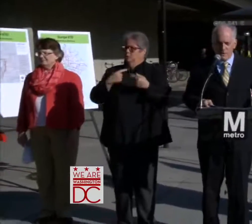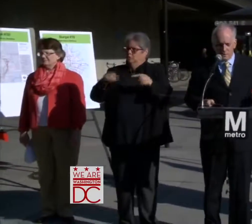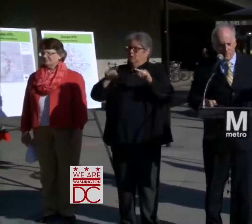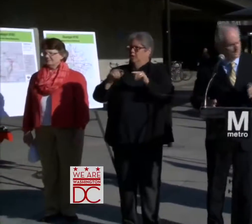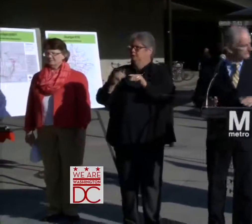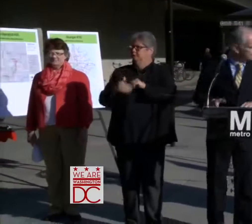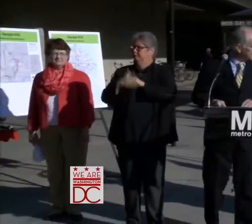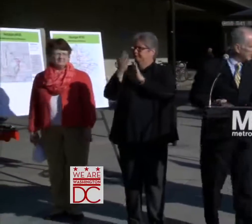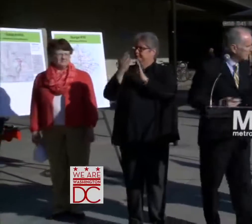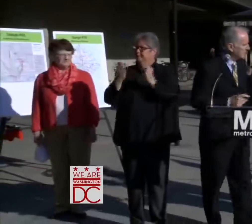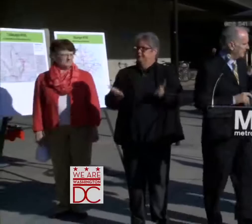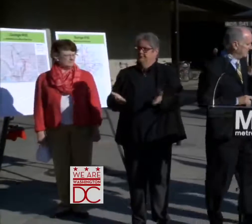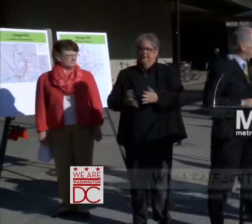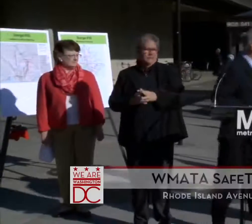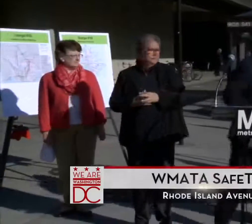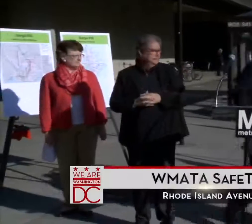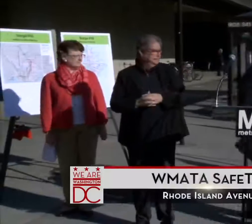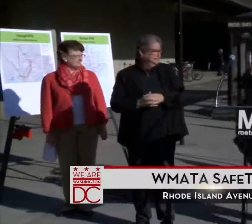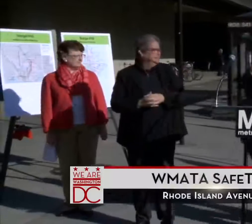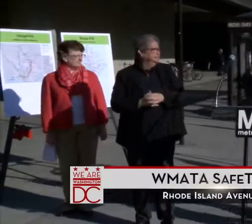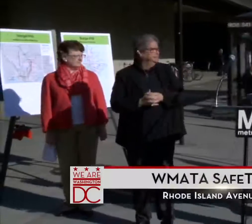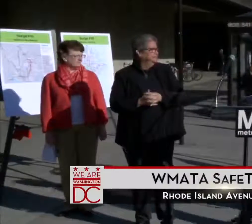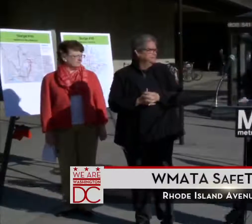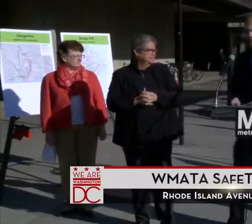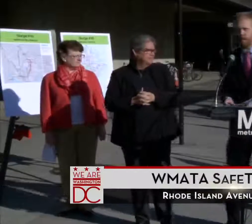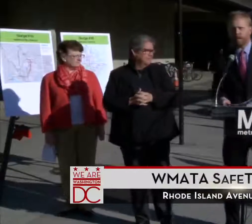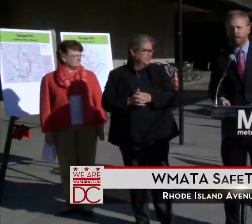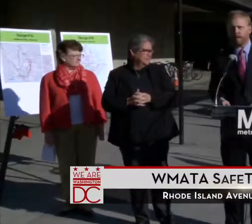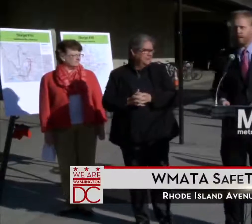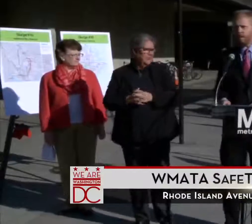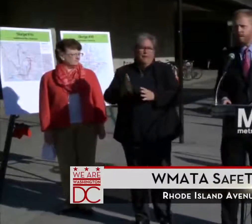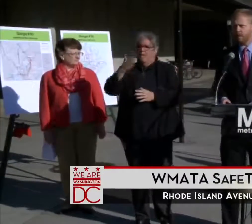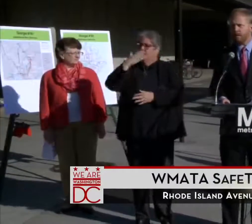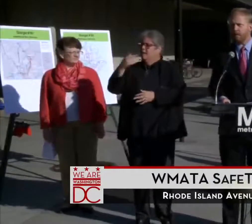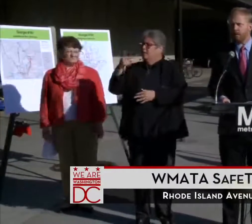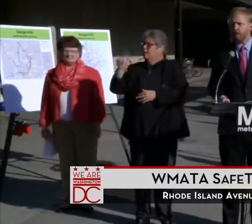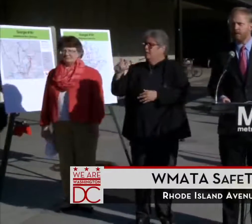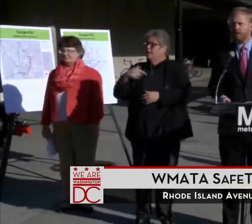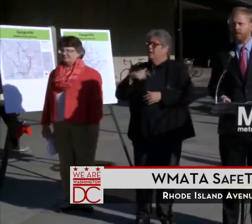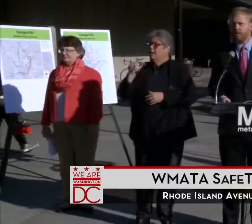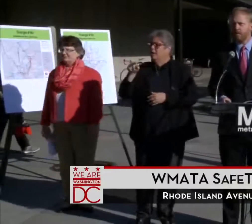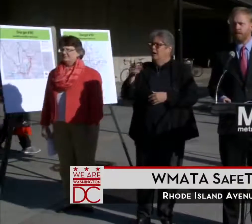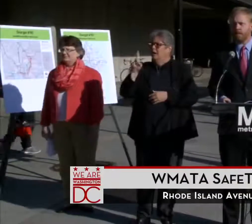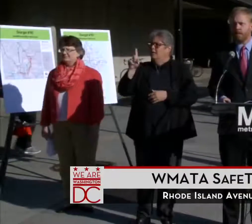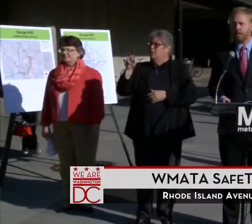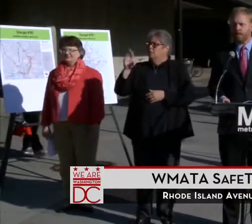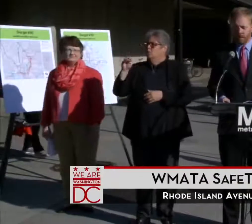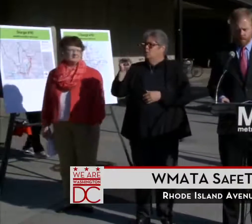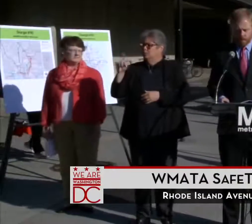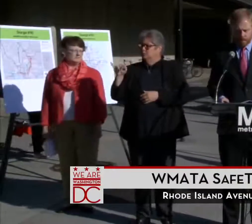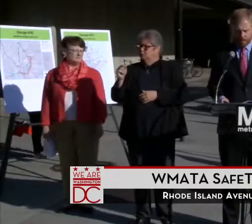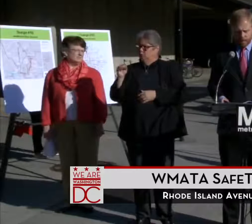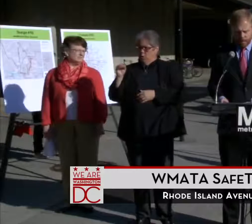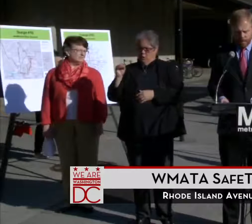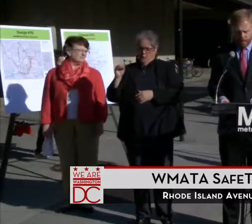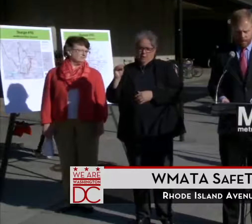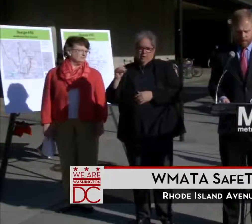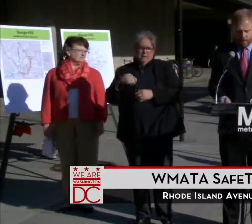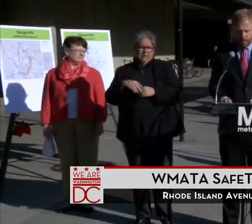HERE. THANK YOU. THANK YOU, PAUL. LIEF DORMSJO, DISTRICT DEPARTMENT OF TRANSPORTATION.